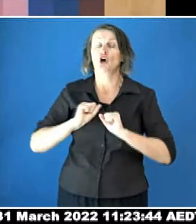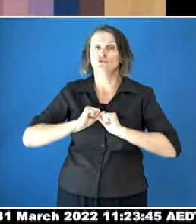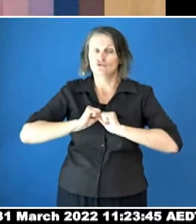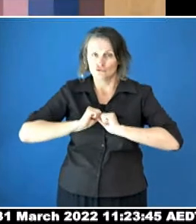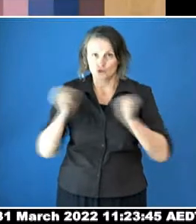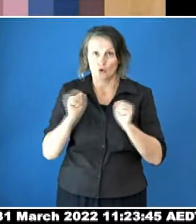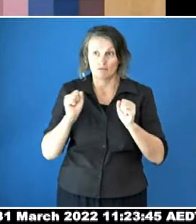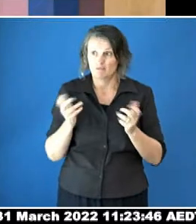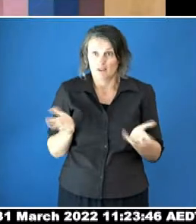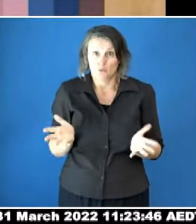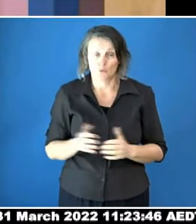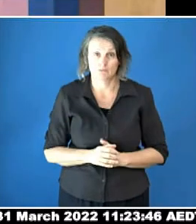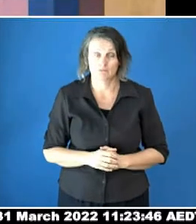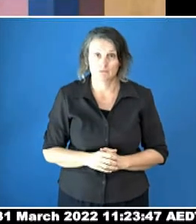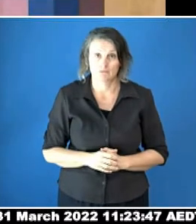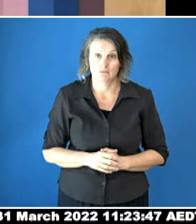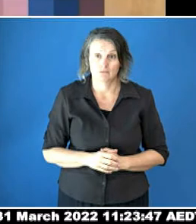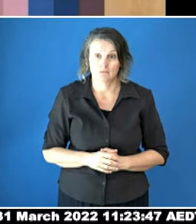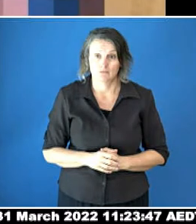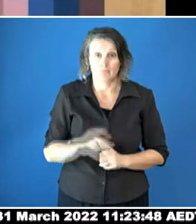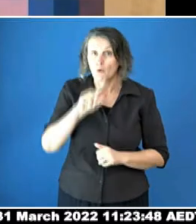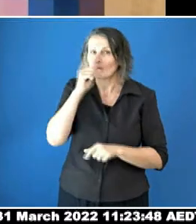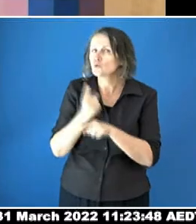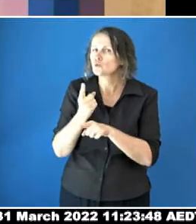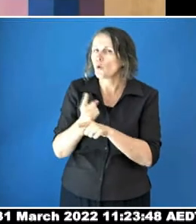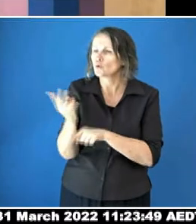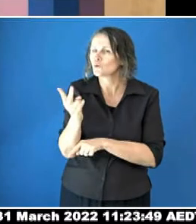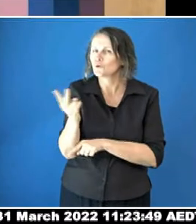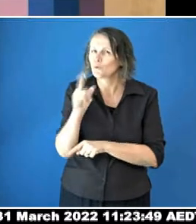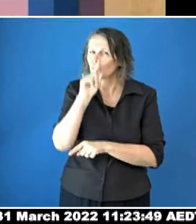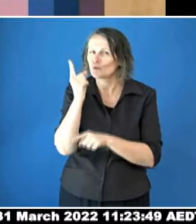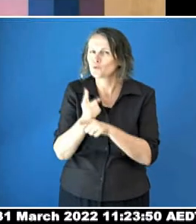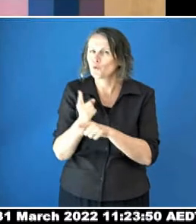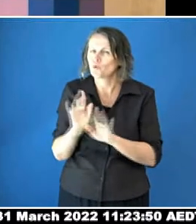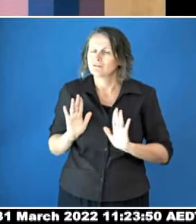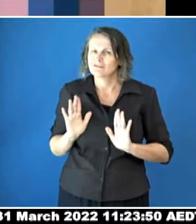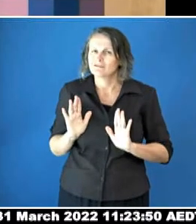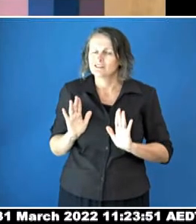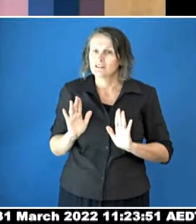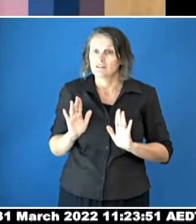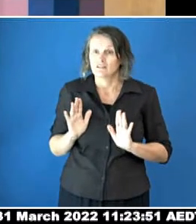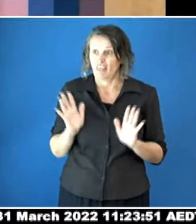But that's about all. That we couldn't really have a conversation about it that was at the centre, so that was